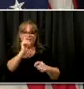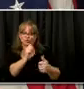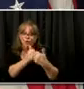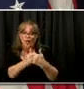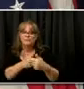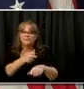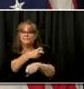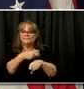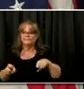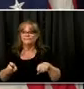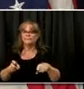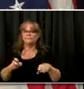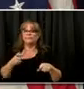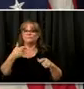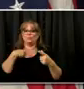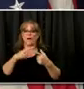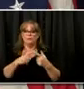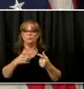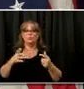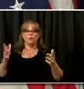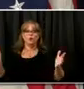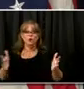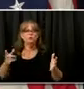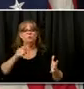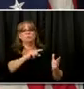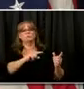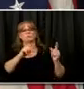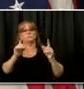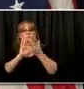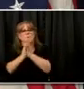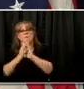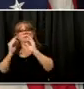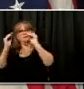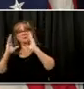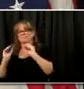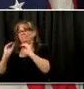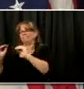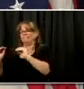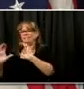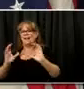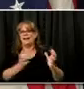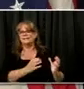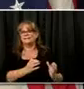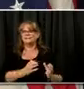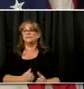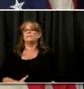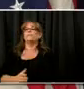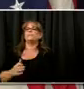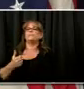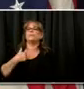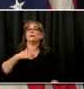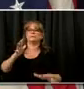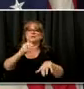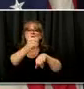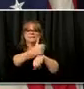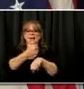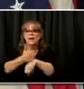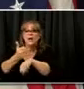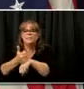a teacher we try to alleviate and have flexible policies to get our teachers into the pipeline